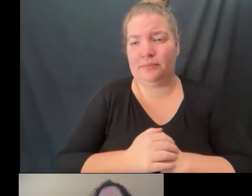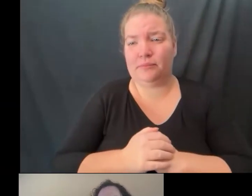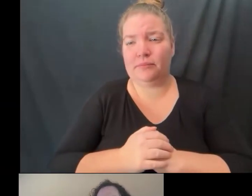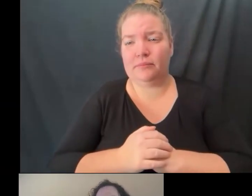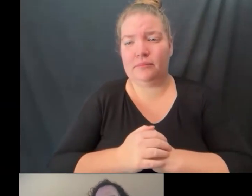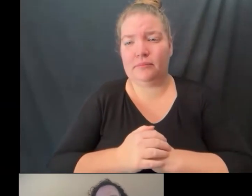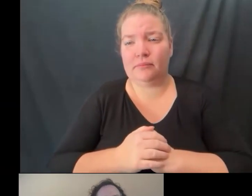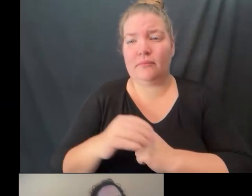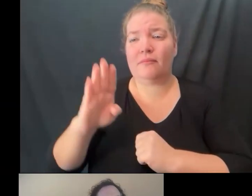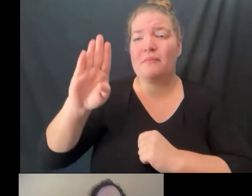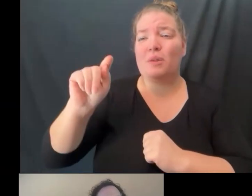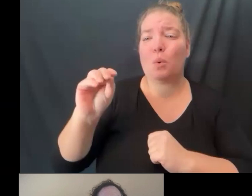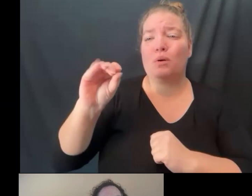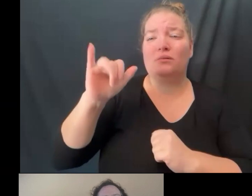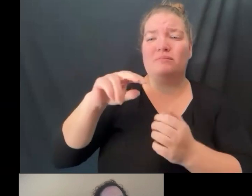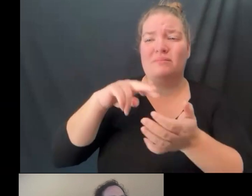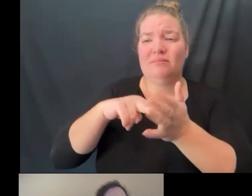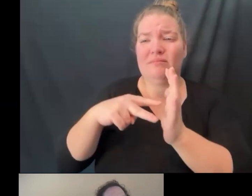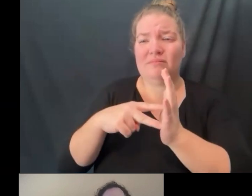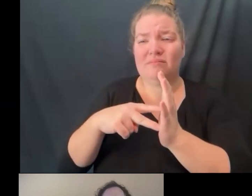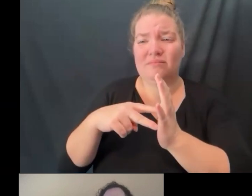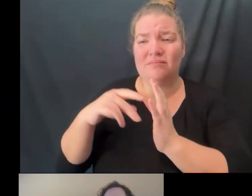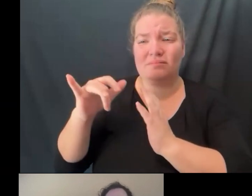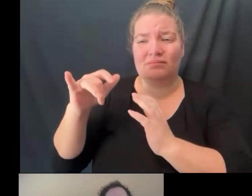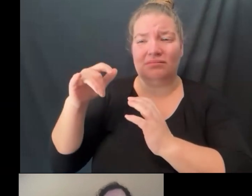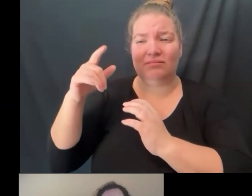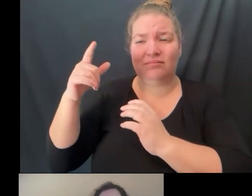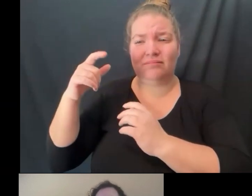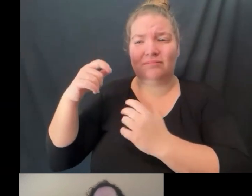the BTOs, which is not a reference to great Canadian music.